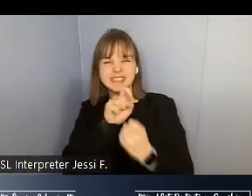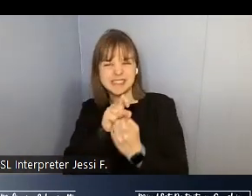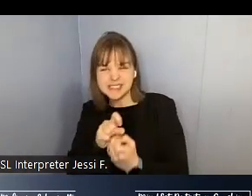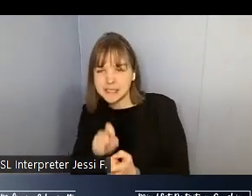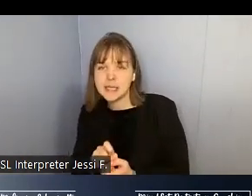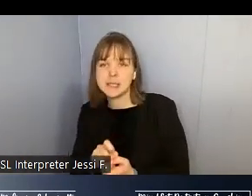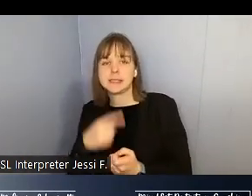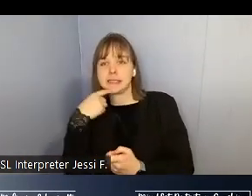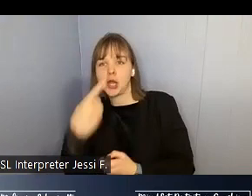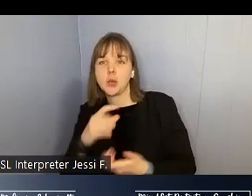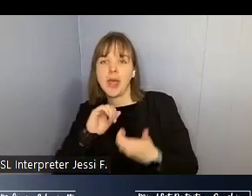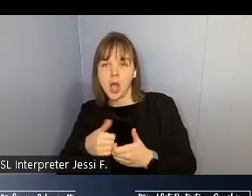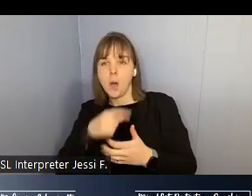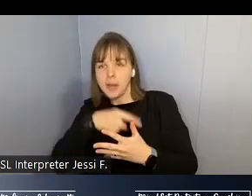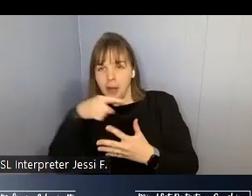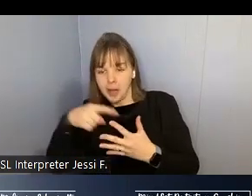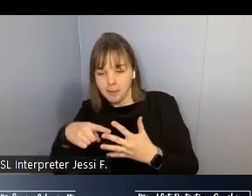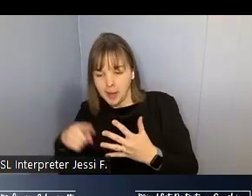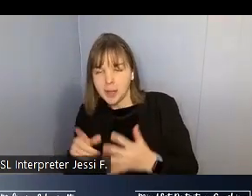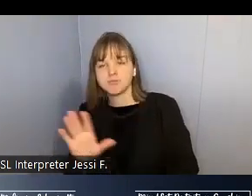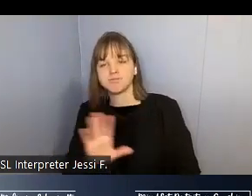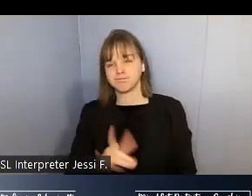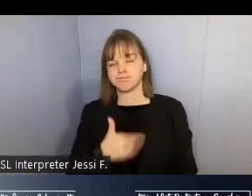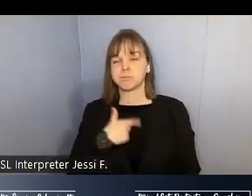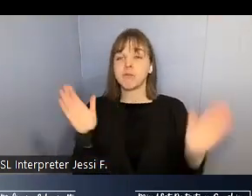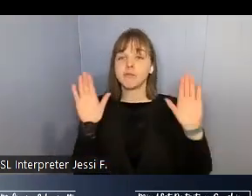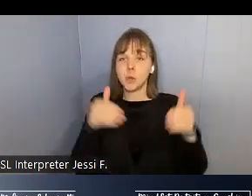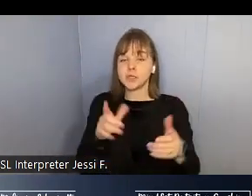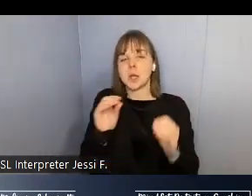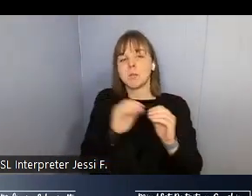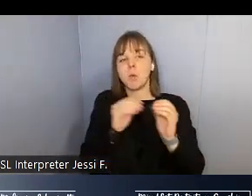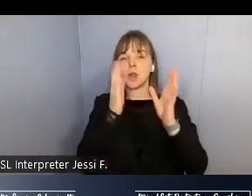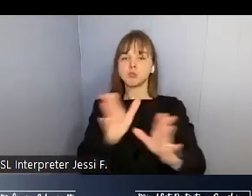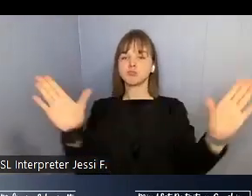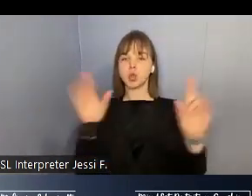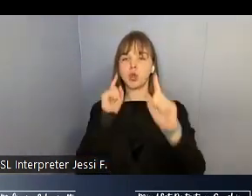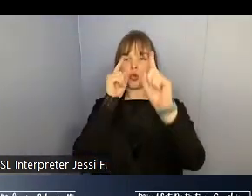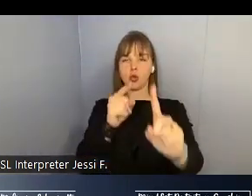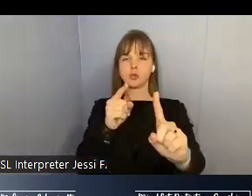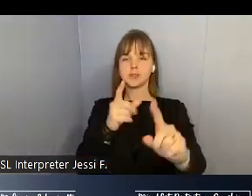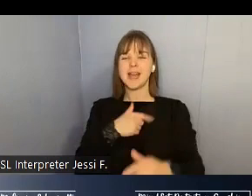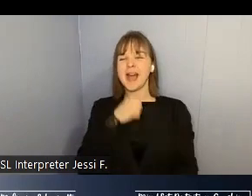I'm not going to be talking very specifically about food, or nutrition proper, or portions, or calories,